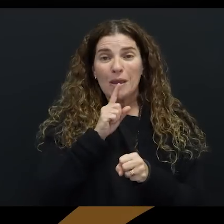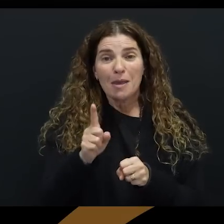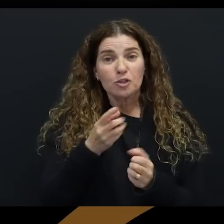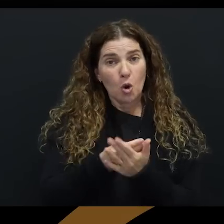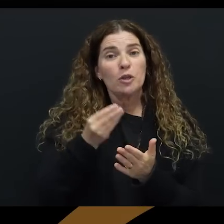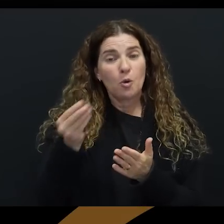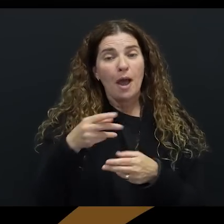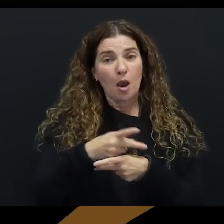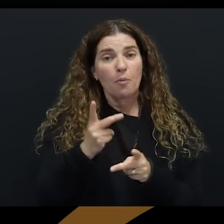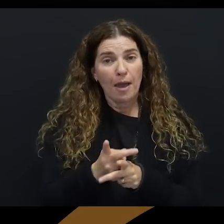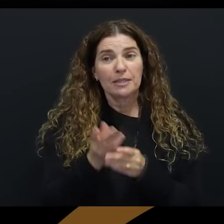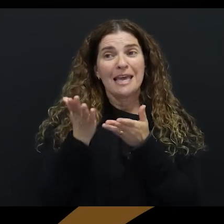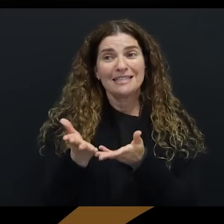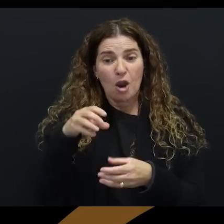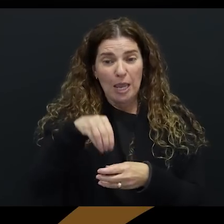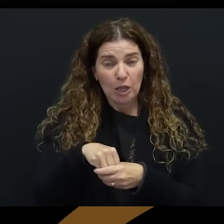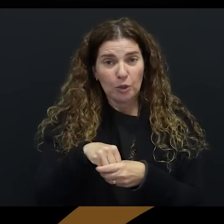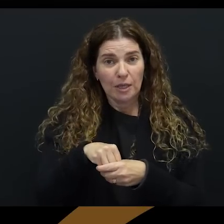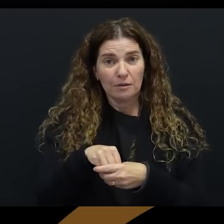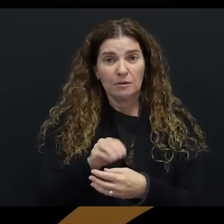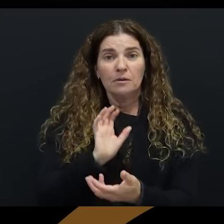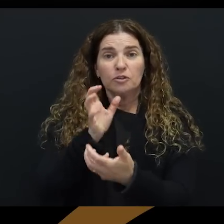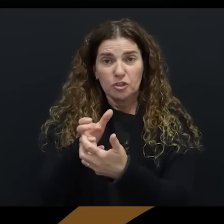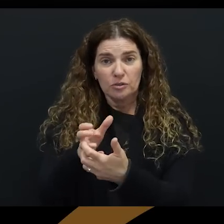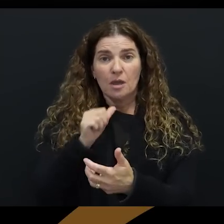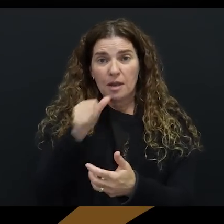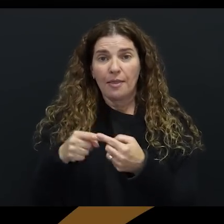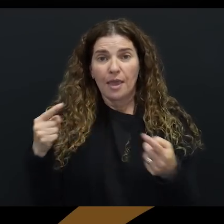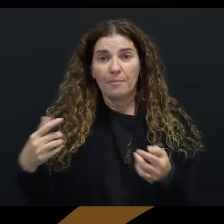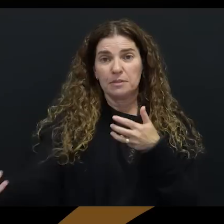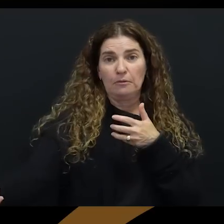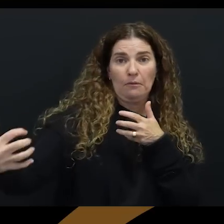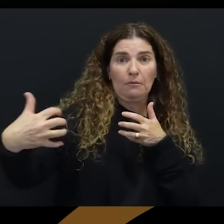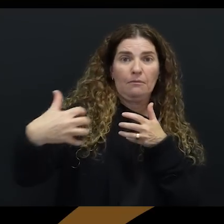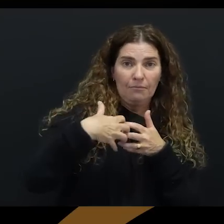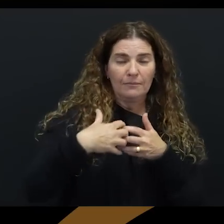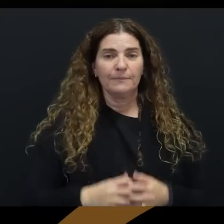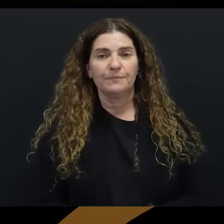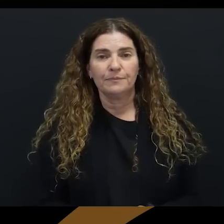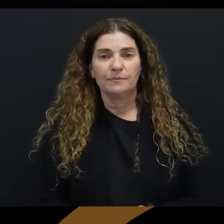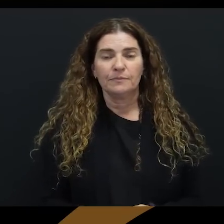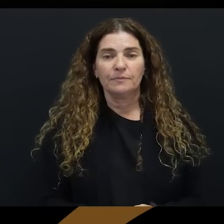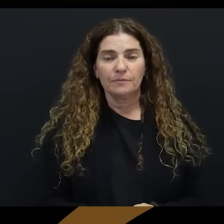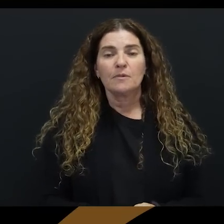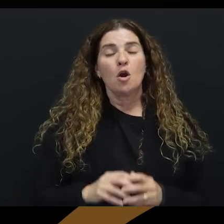so we ensure that accessibility features are available right out of the box across Apple products. Because we feel that devices should meet people where they are